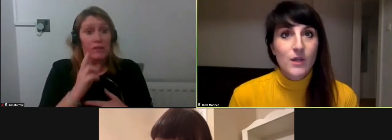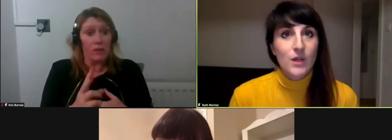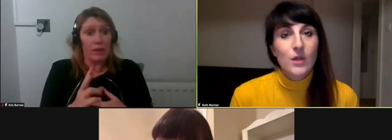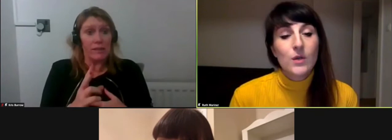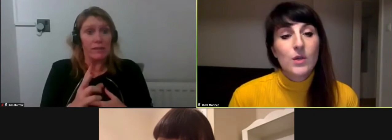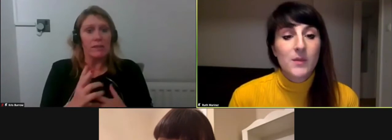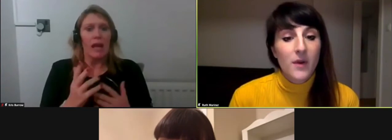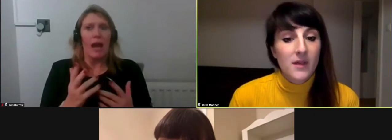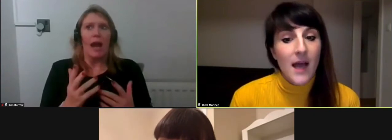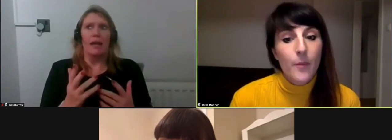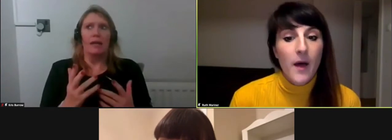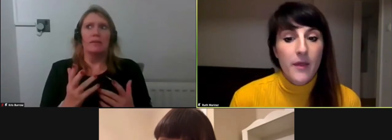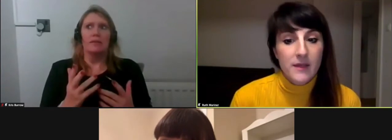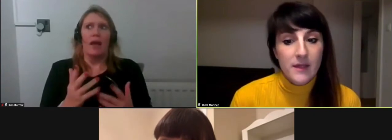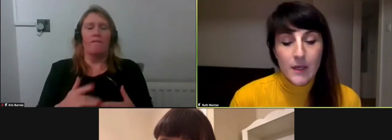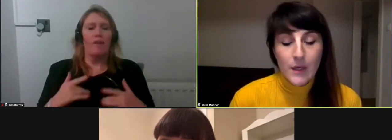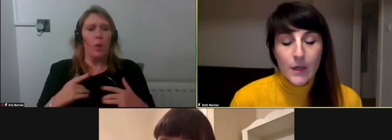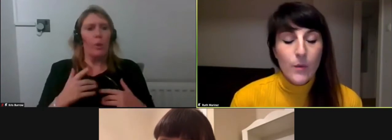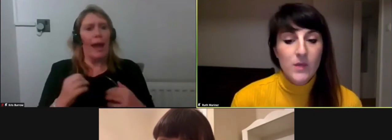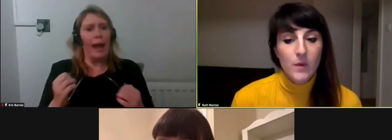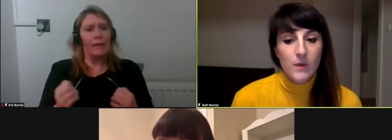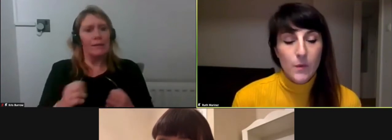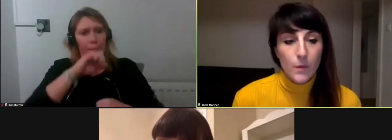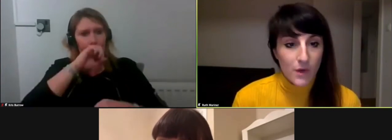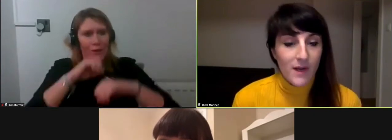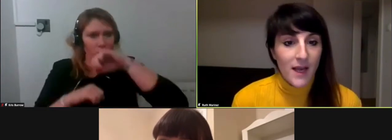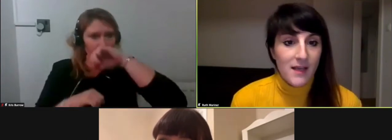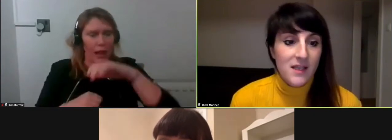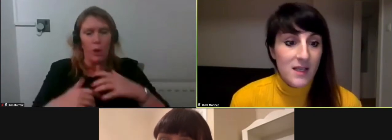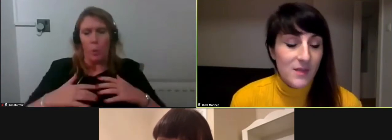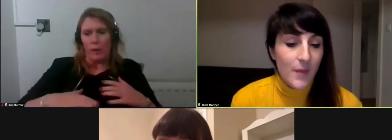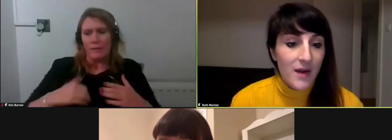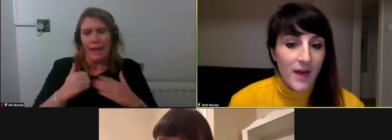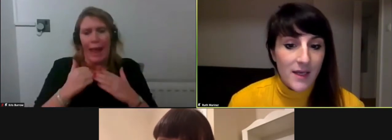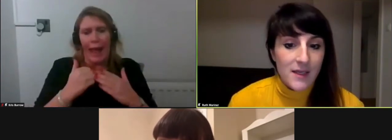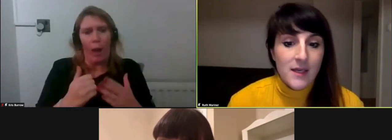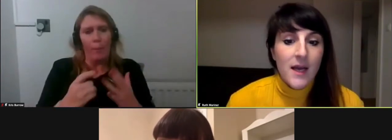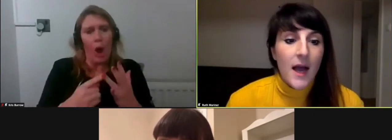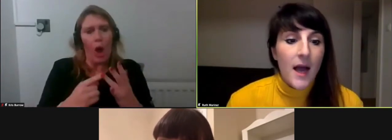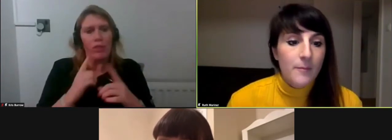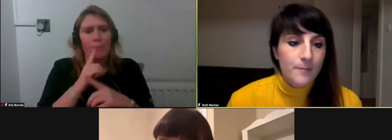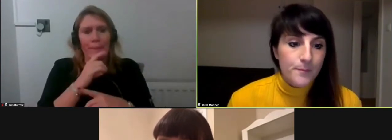to use your experience to help others, which was also really inspiring. So,